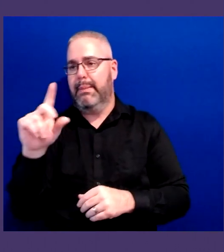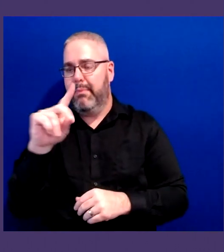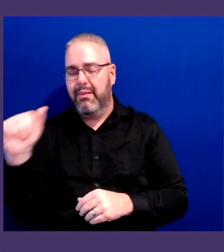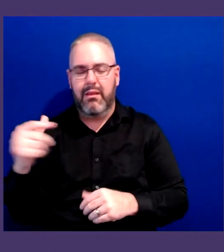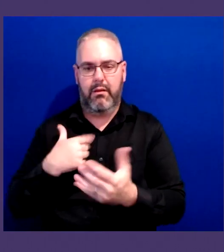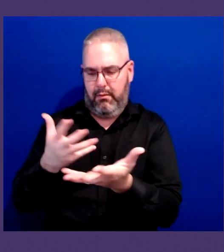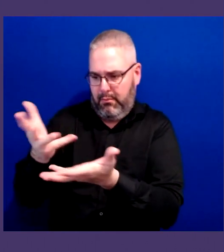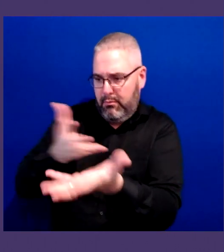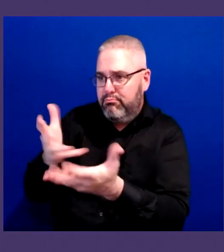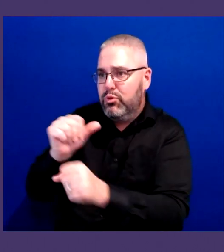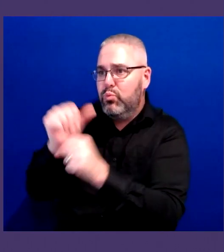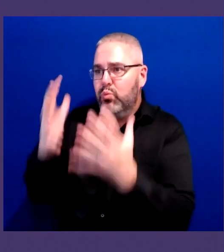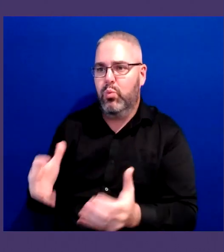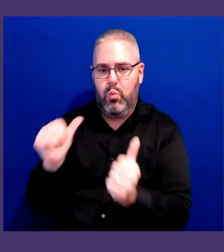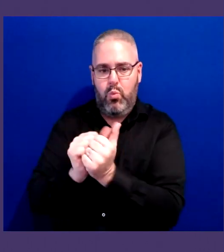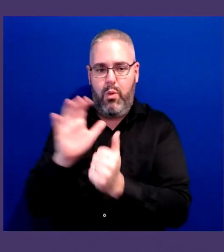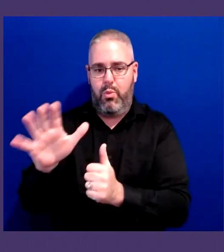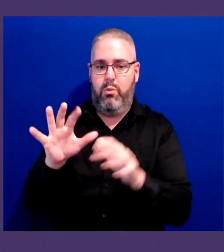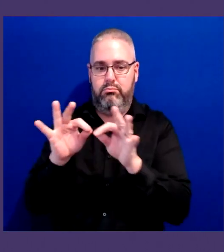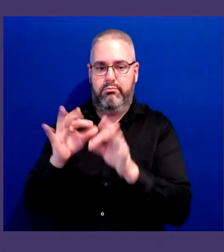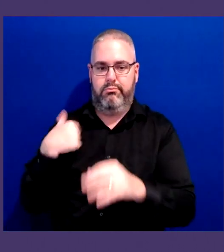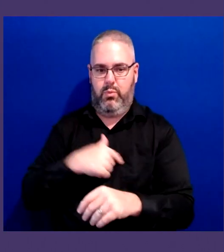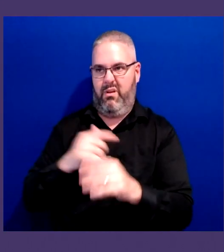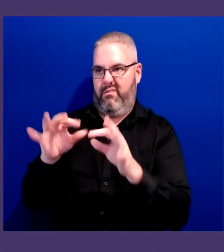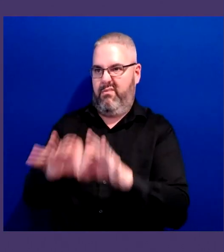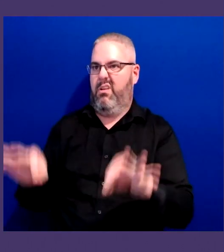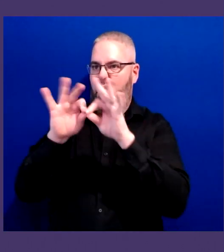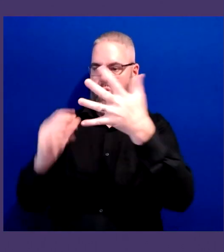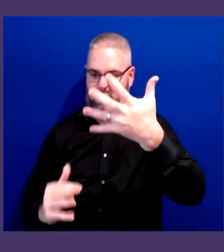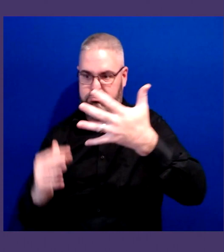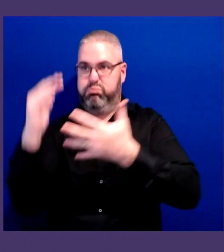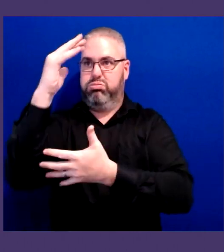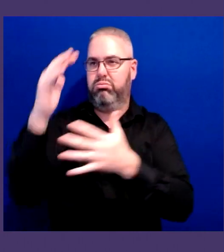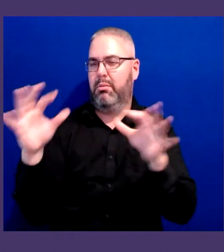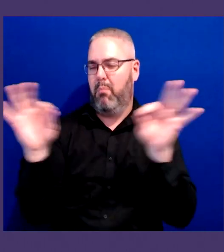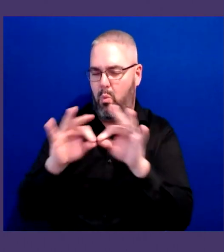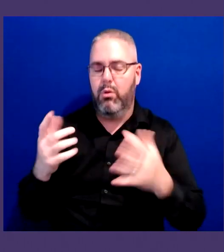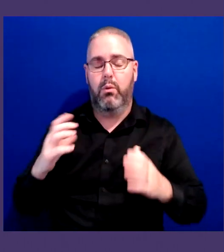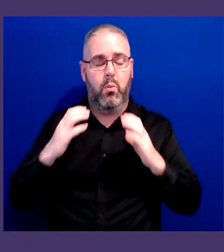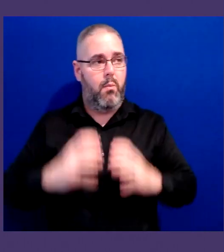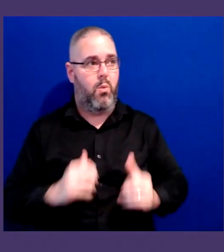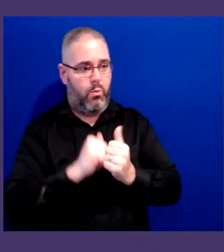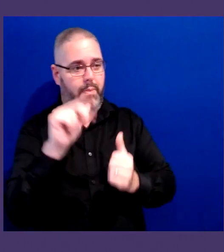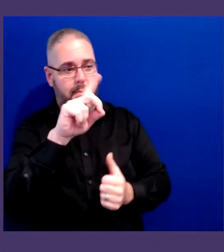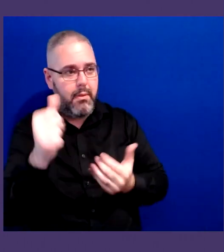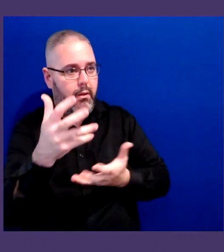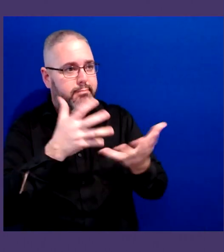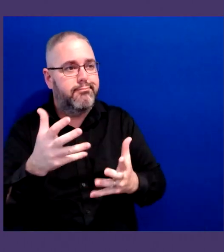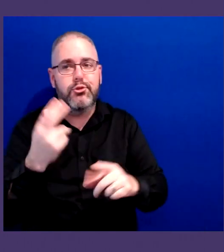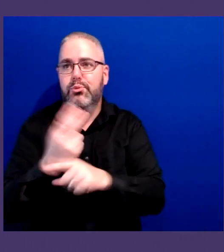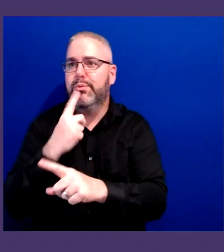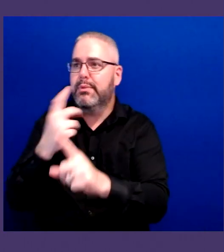throughout your value chain, engaging consumers with disabilities about user-end impacts, that's going to have huge implications